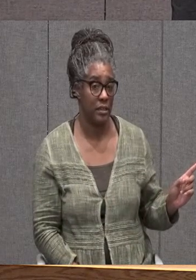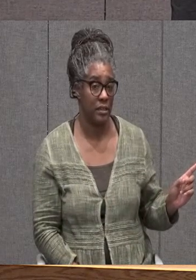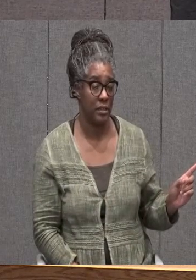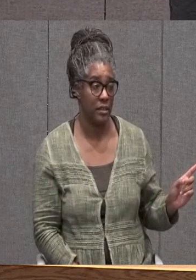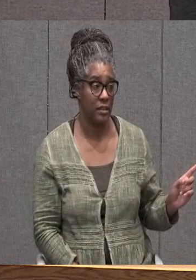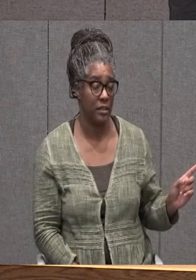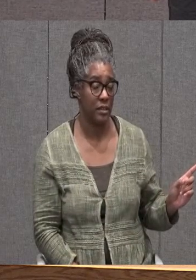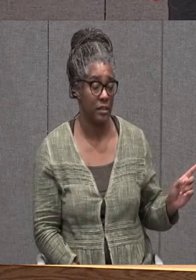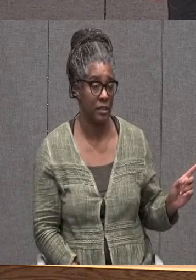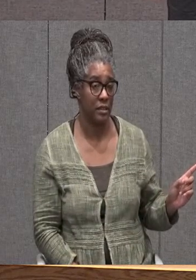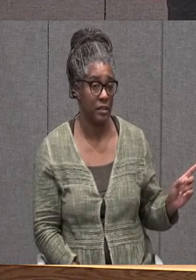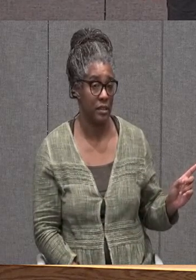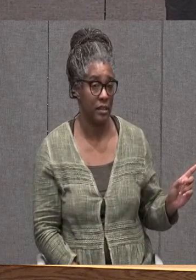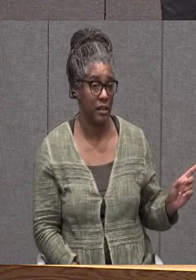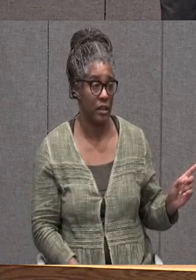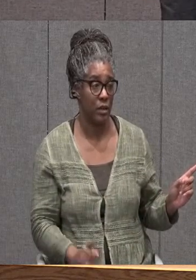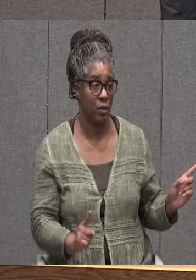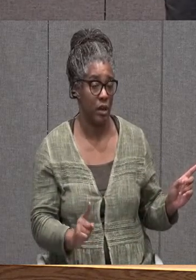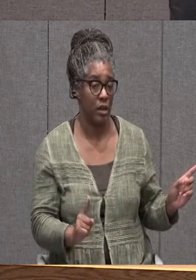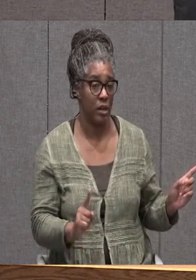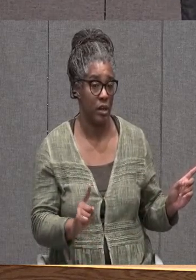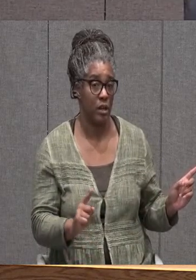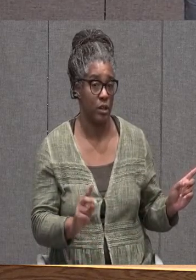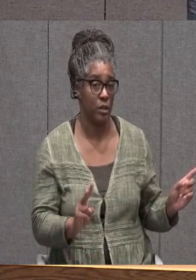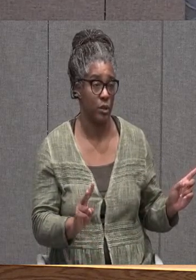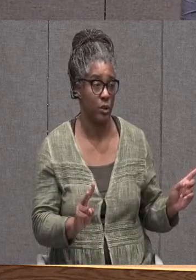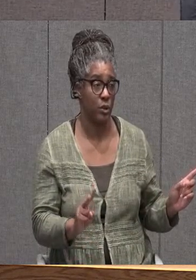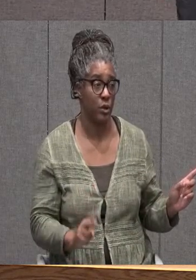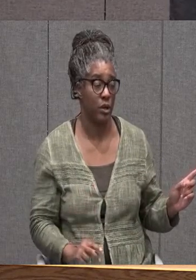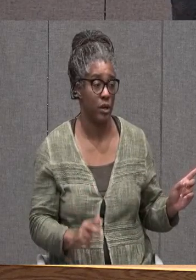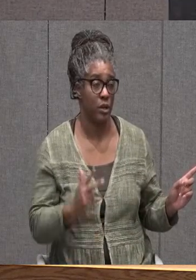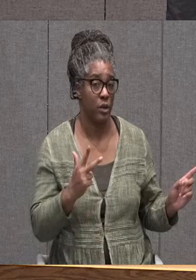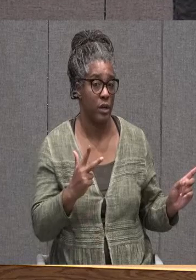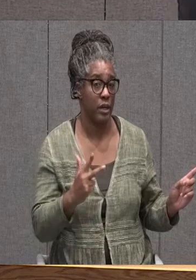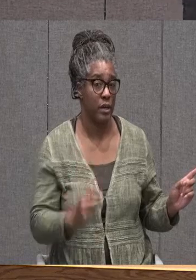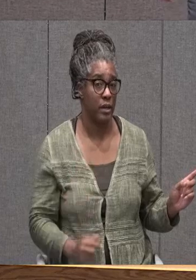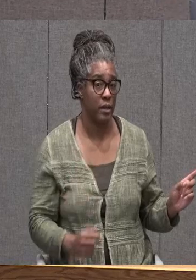five, six, watch this, one, two, three, four,